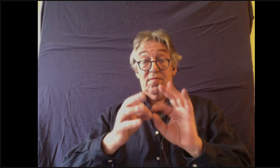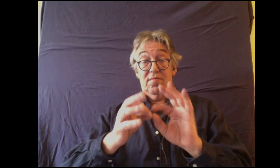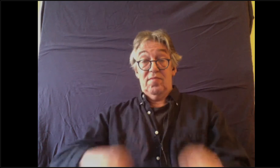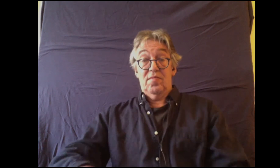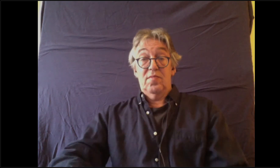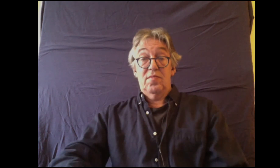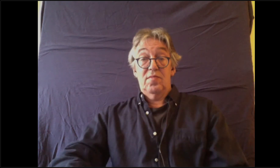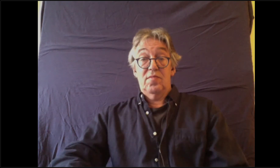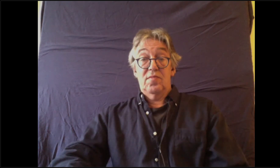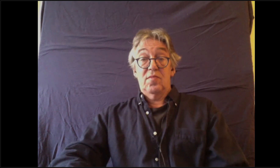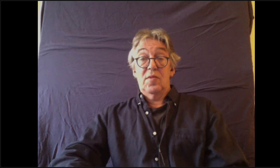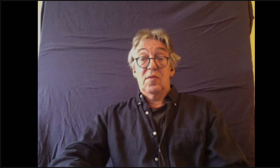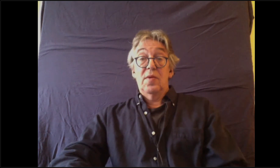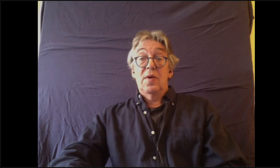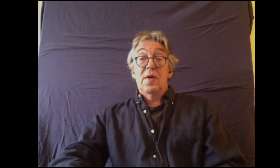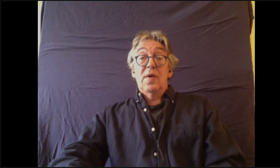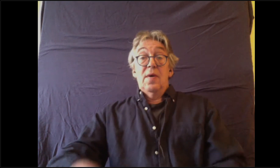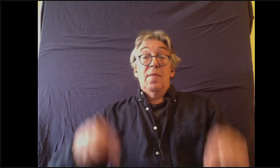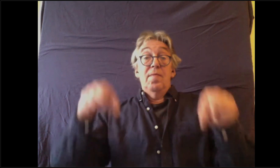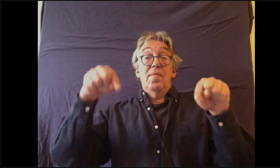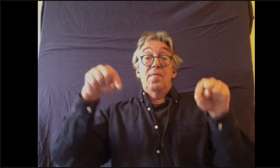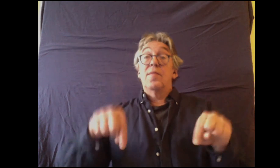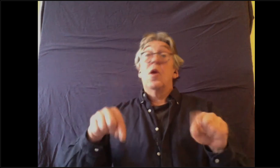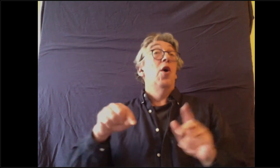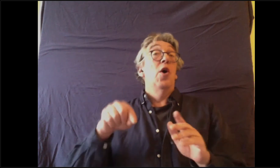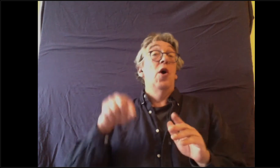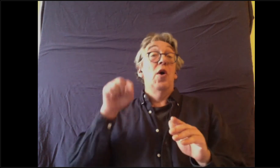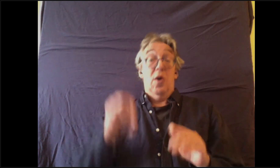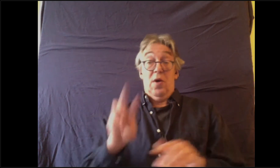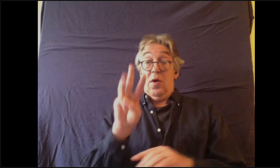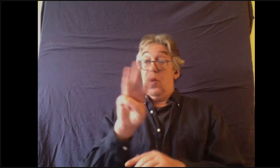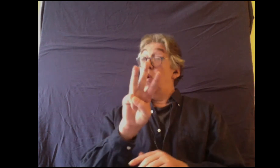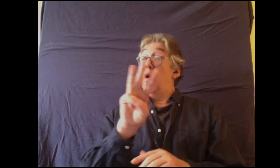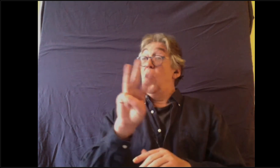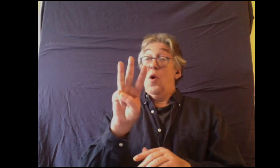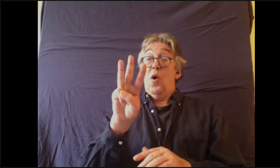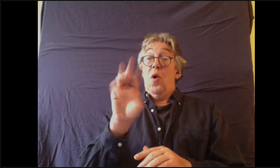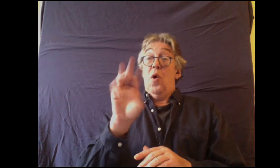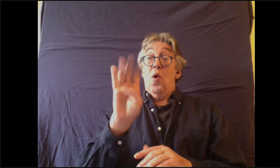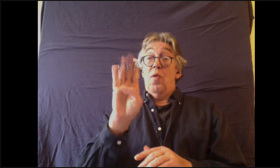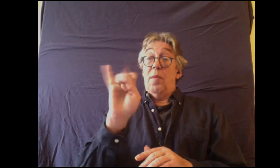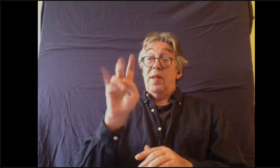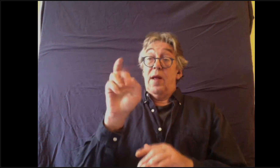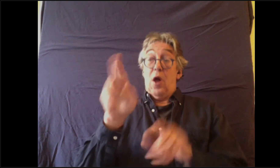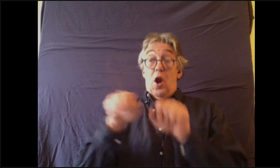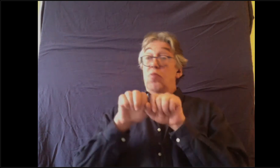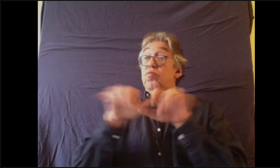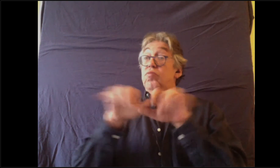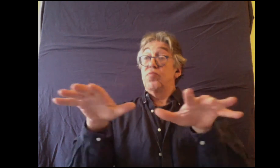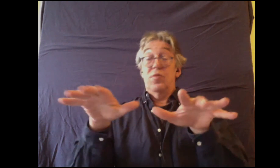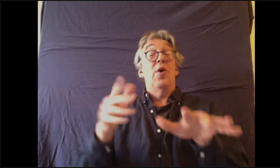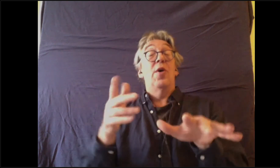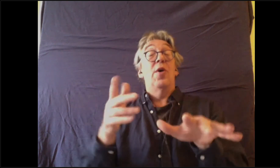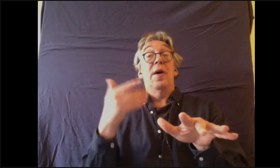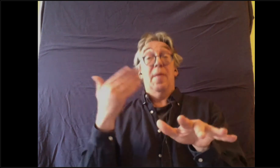And later this webinar will be accessible on our website. So we have a summary. We'll have the video.